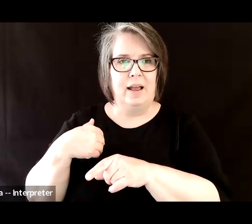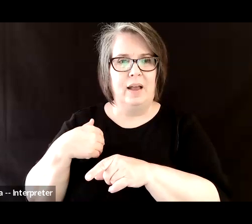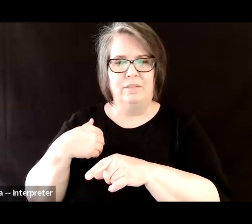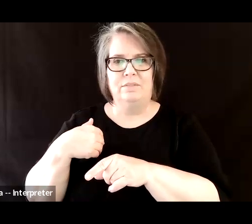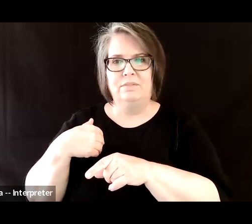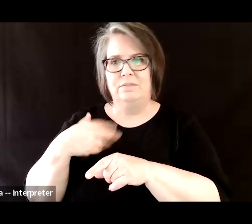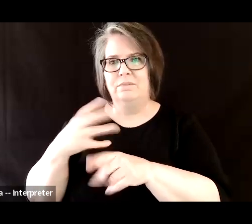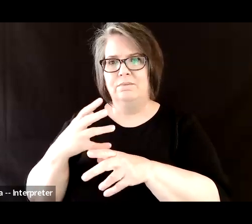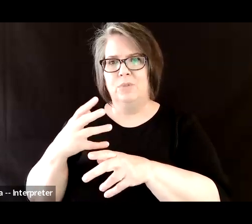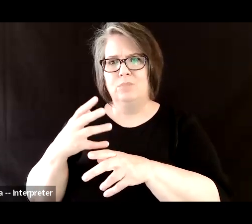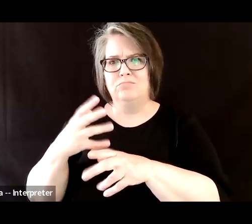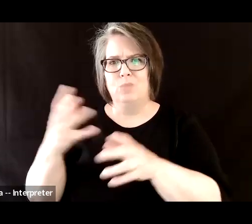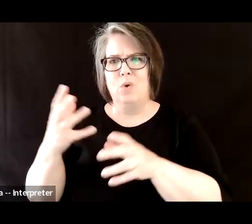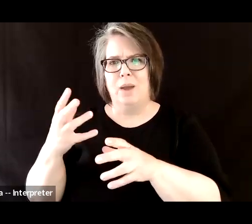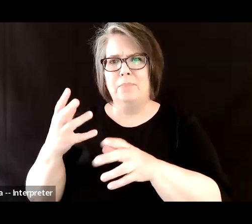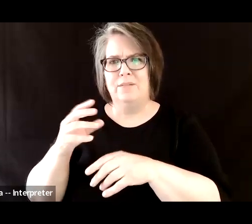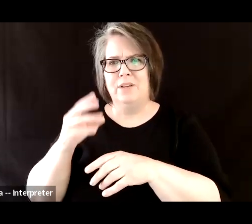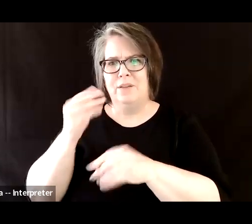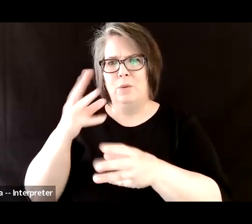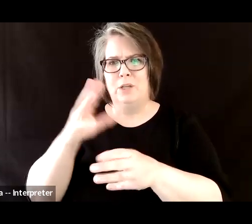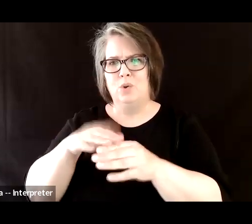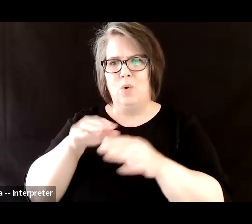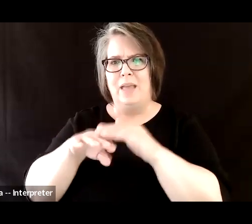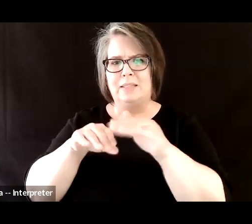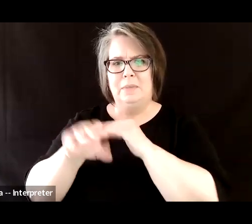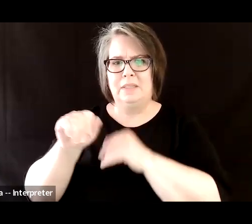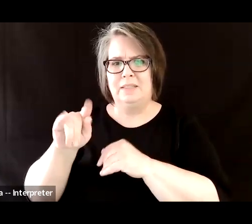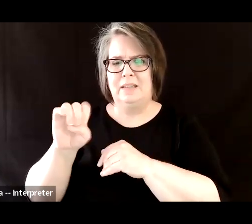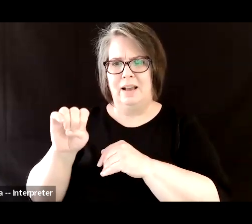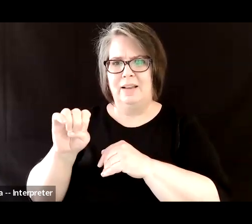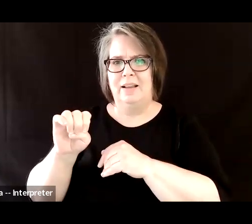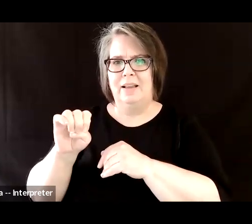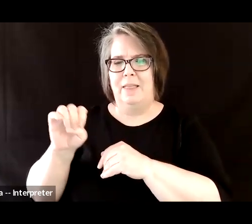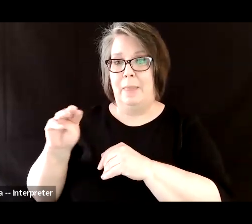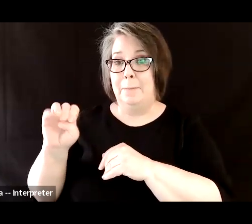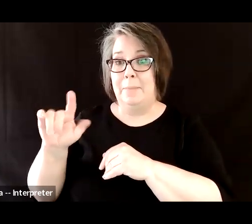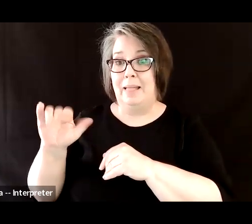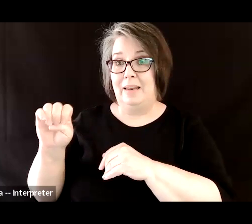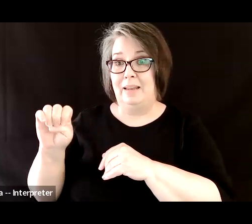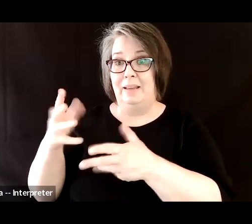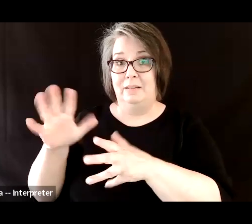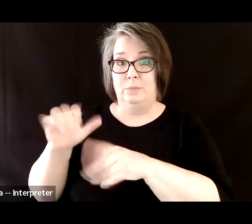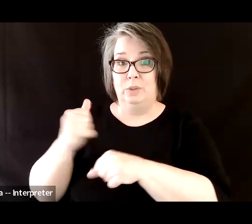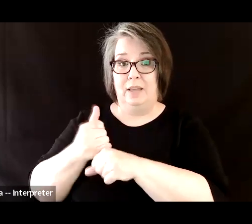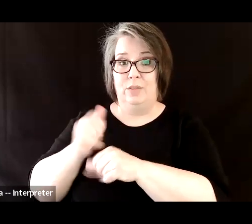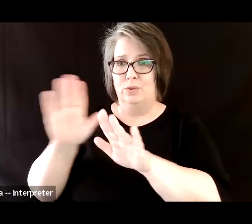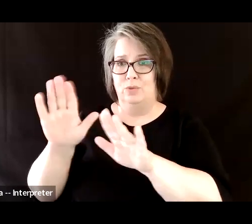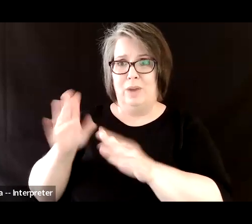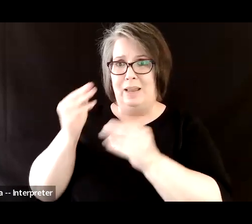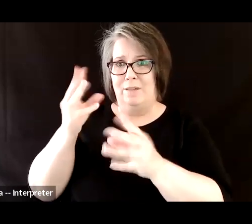information on our accessibility site, which Melanie put together. There's a lot of great info there. If you are just getting started